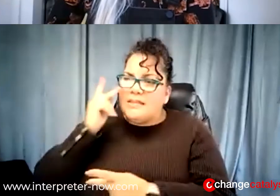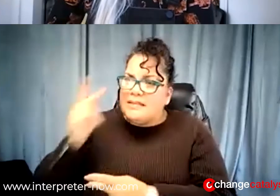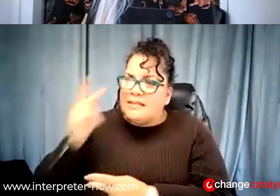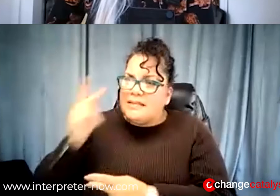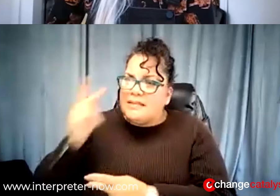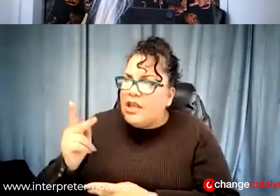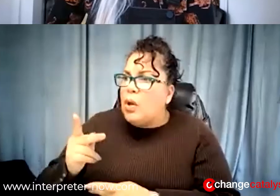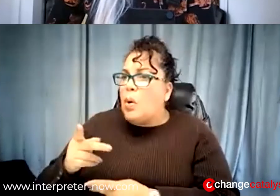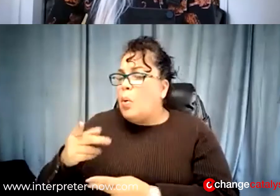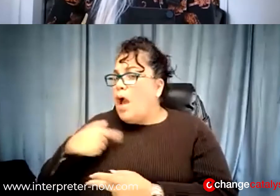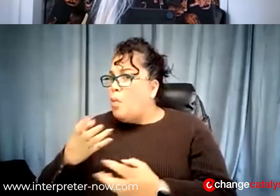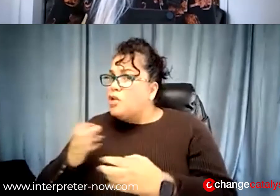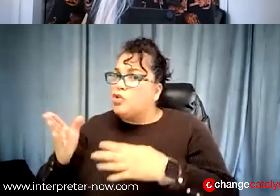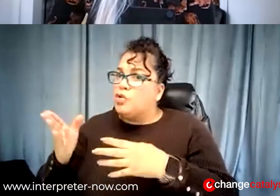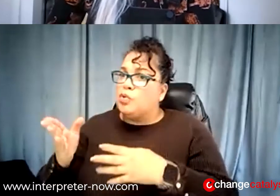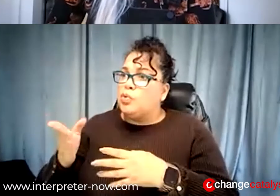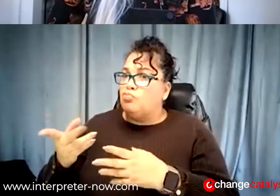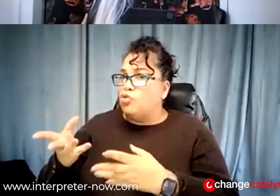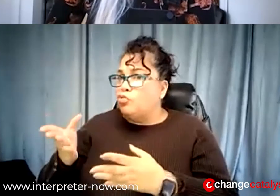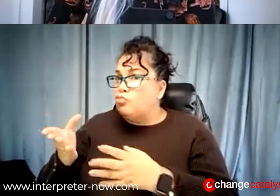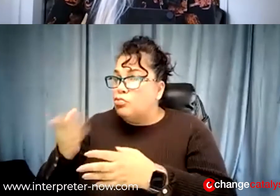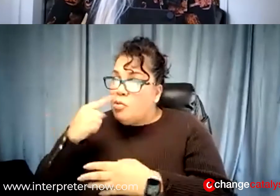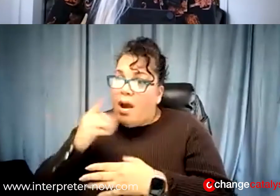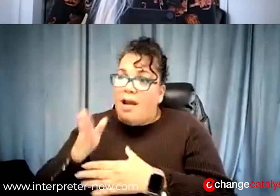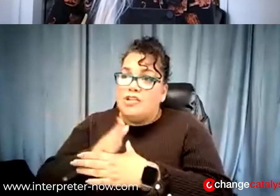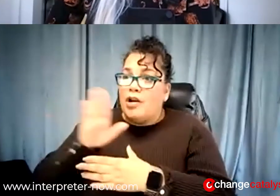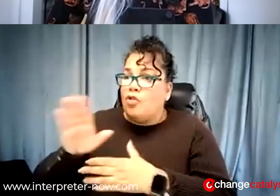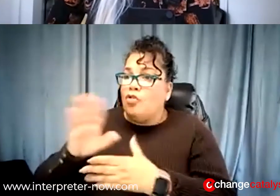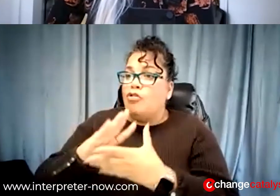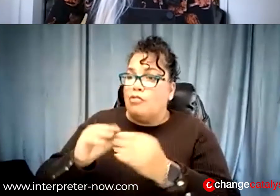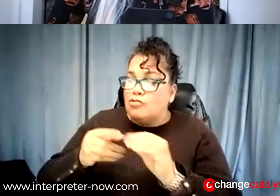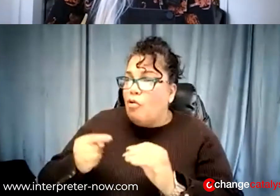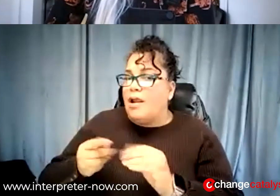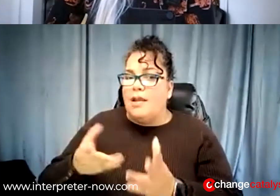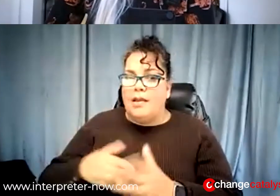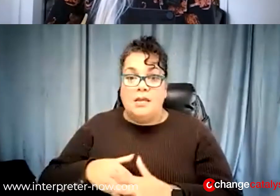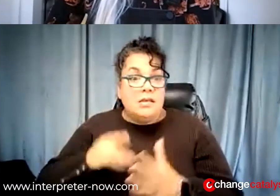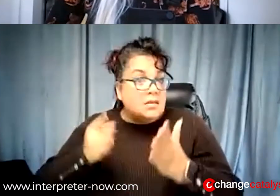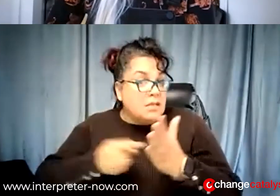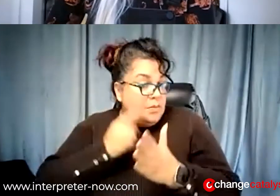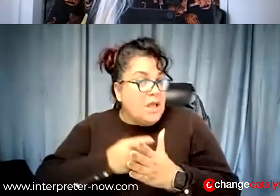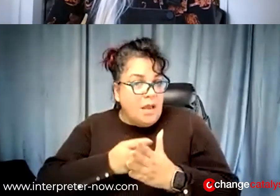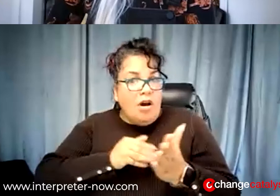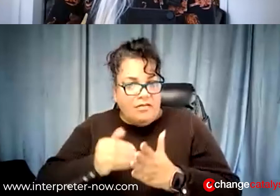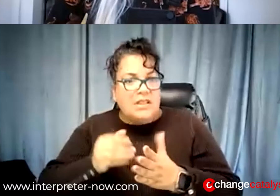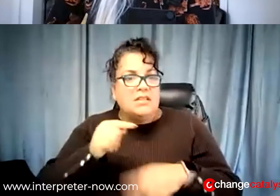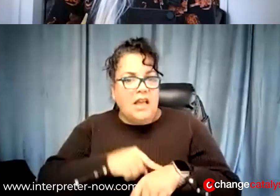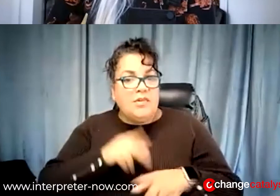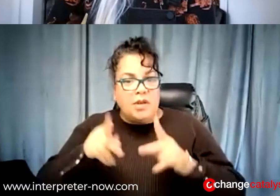I'd love for you to share your trail on OwnTrails to learn more. A lot of times, people will. Sometimes you just need to be asked.